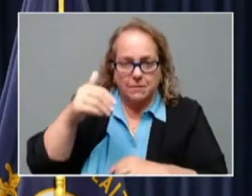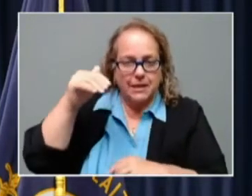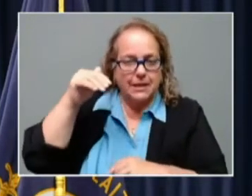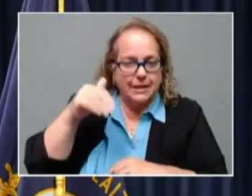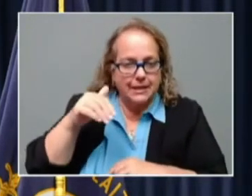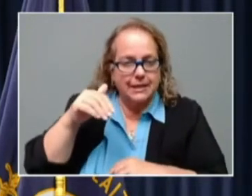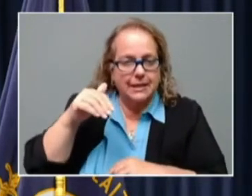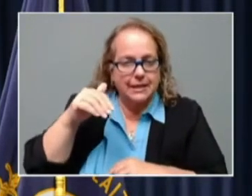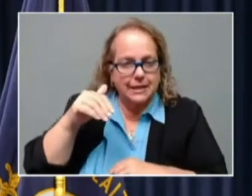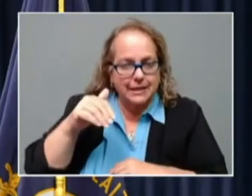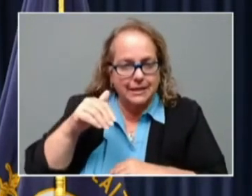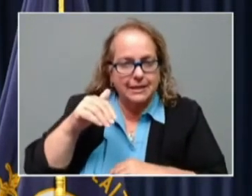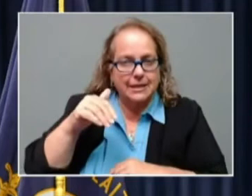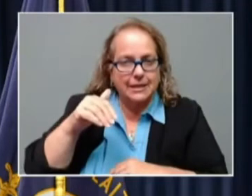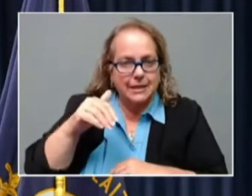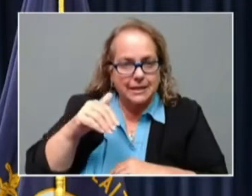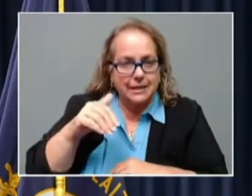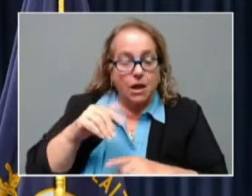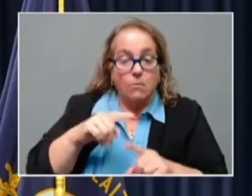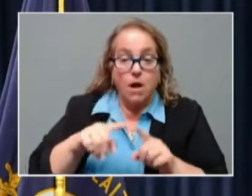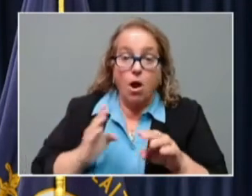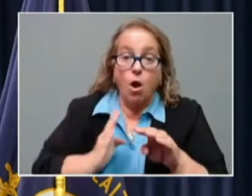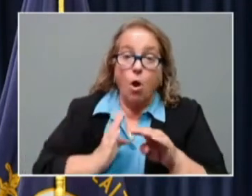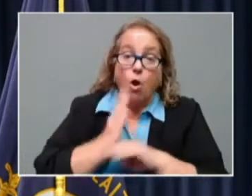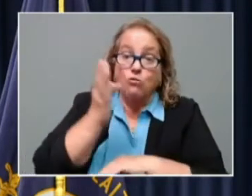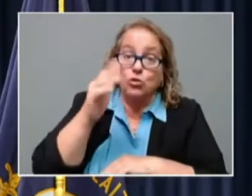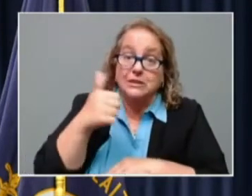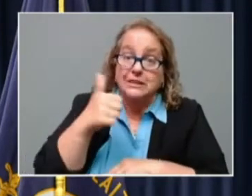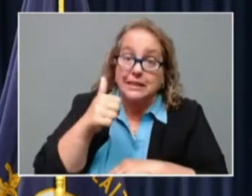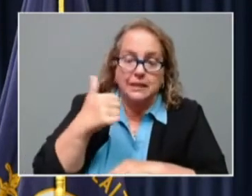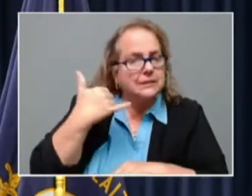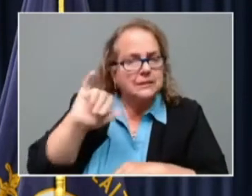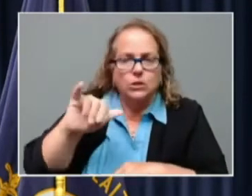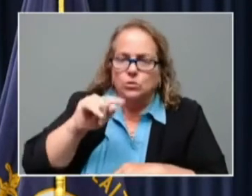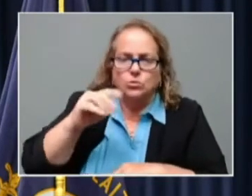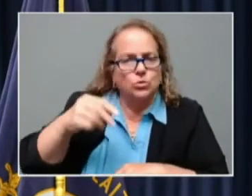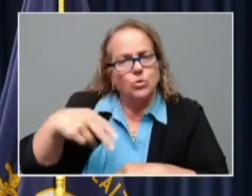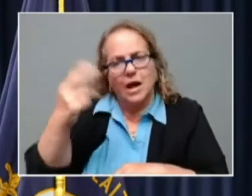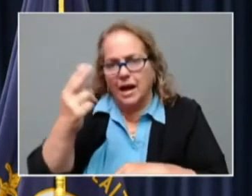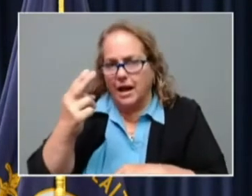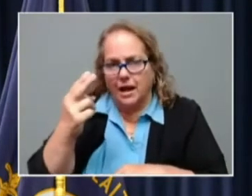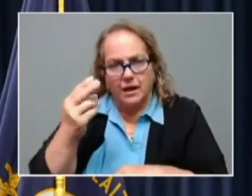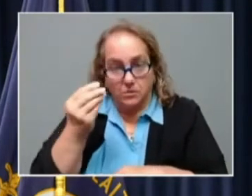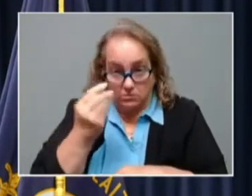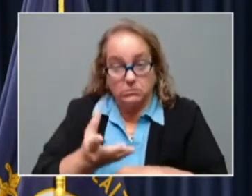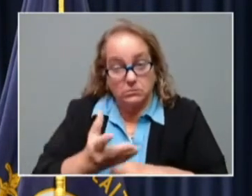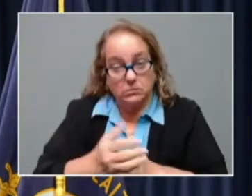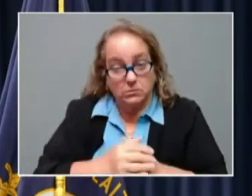is still a place we do not want to be. So I want to remind people that this